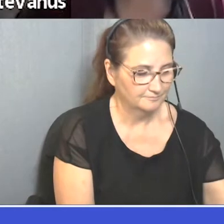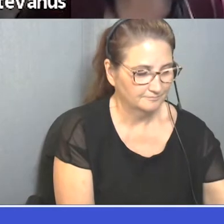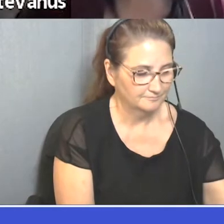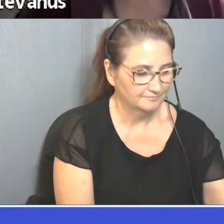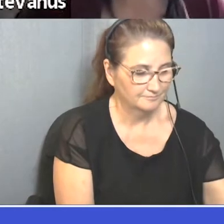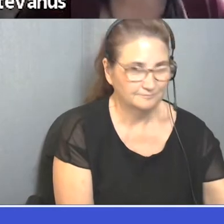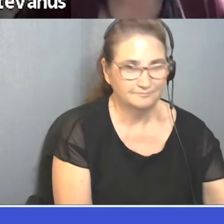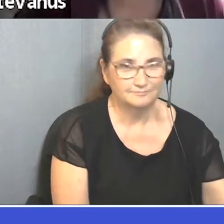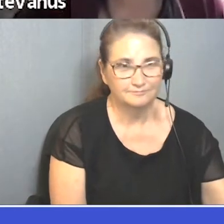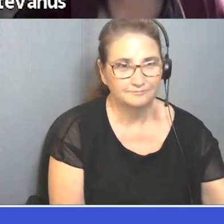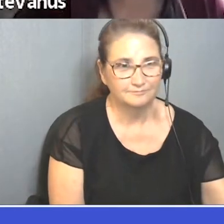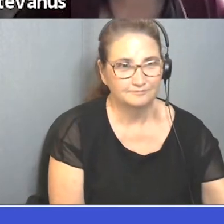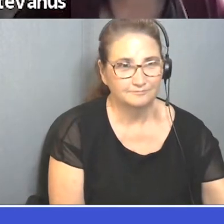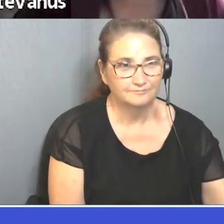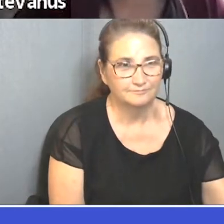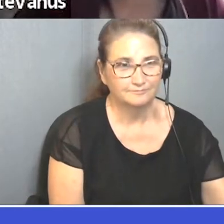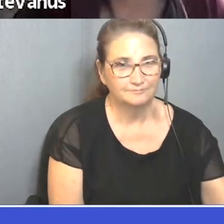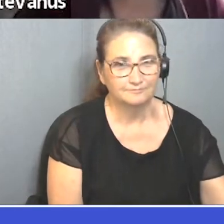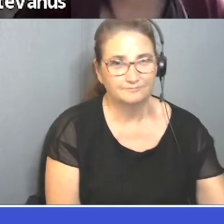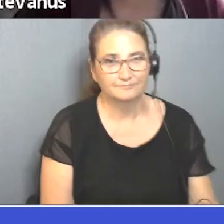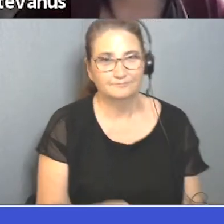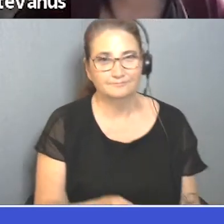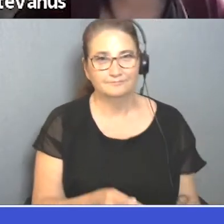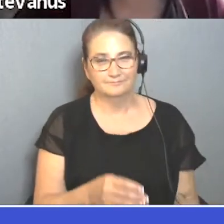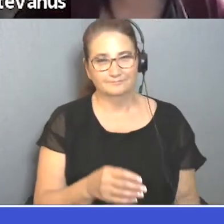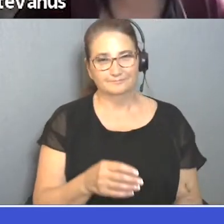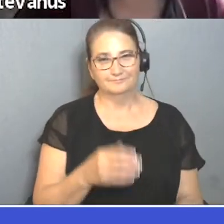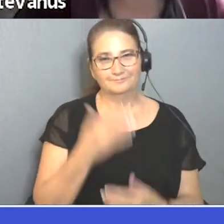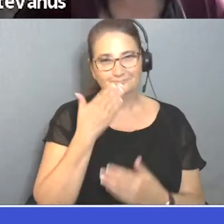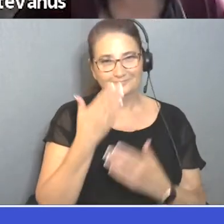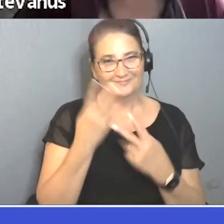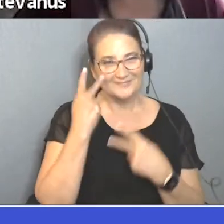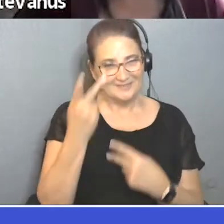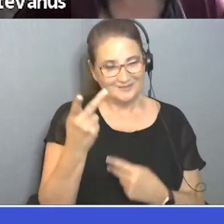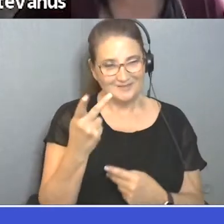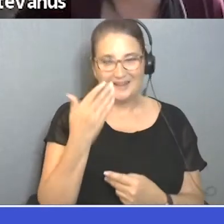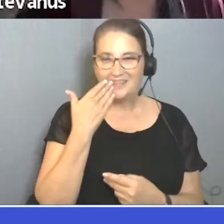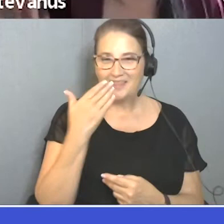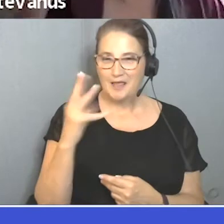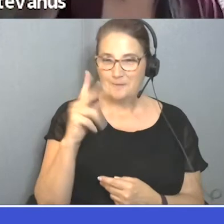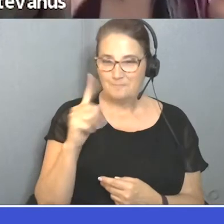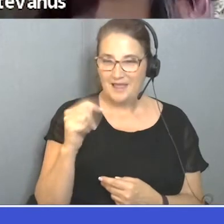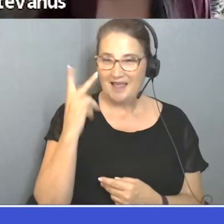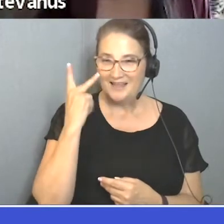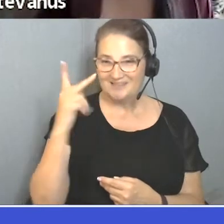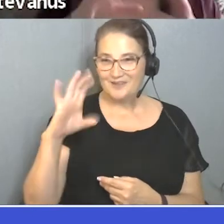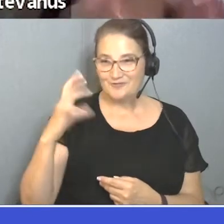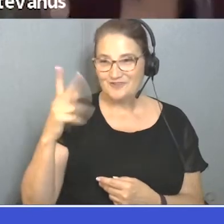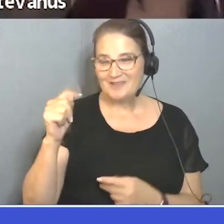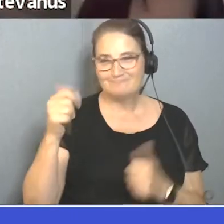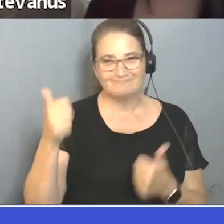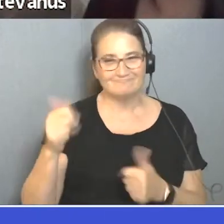Thank you, hi, Carol. Great. Thanks, Matt. I see your chat. Awesome. Cool.